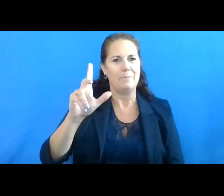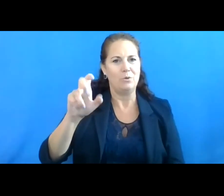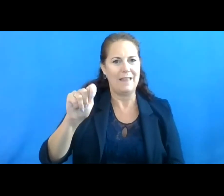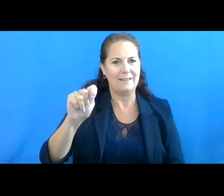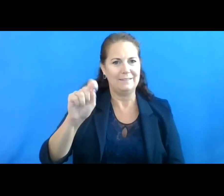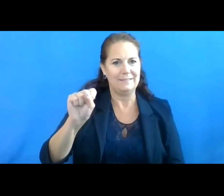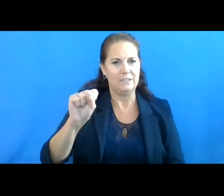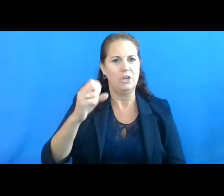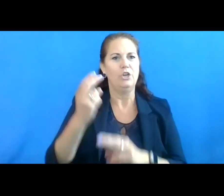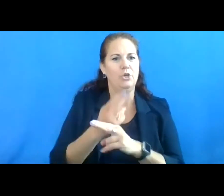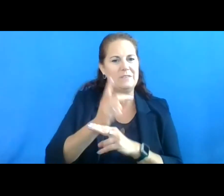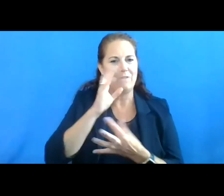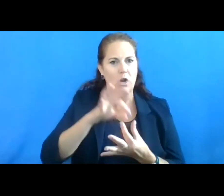soul retrieval.